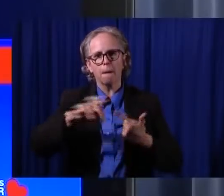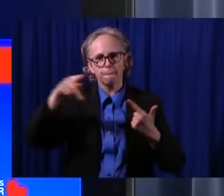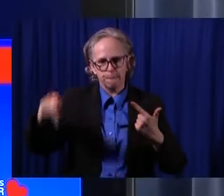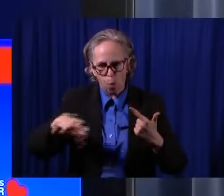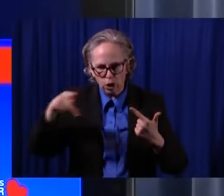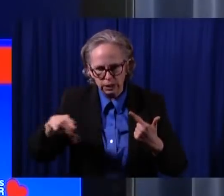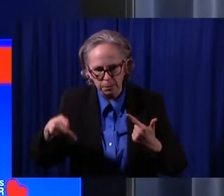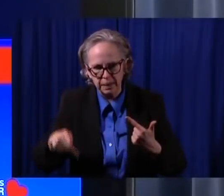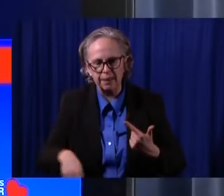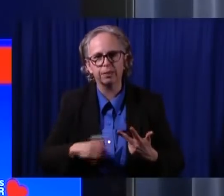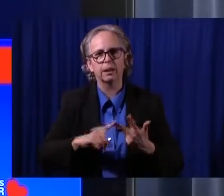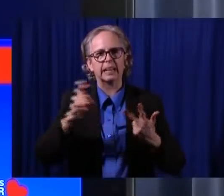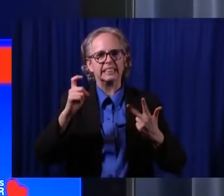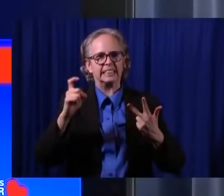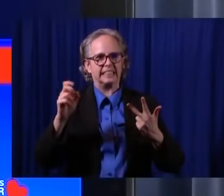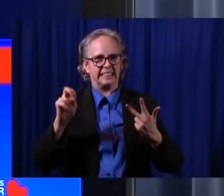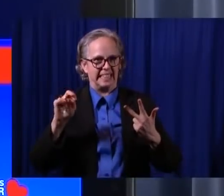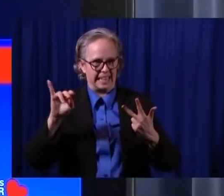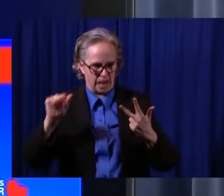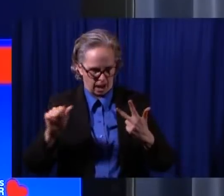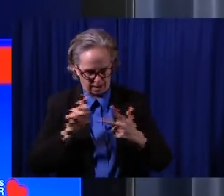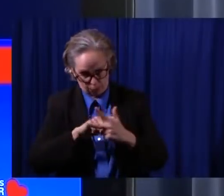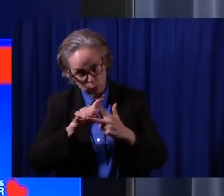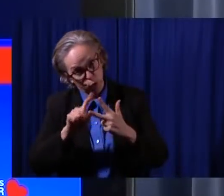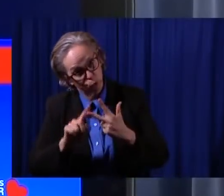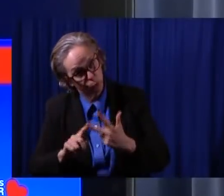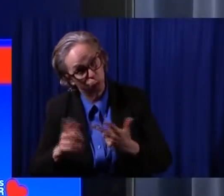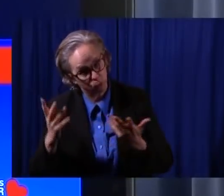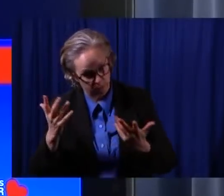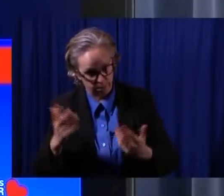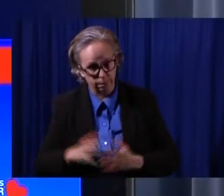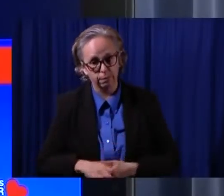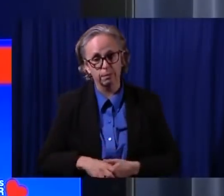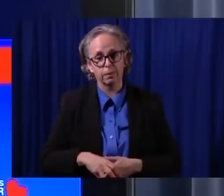FROM 10 A.M.